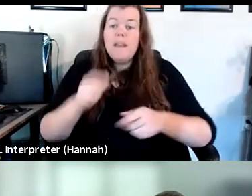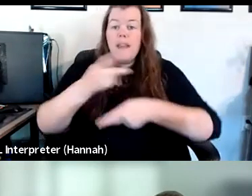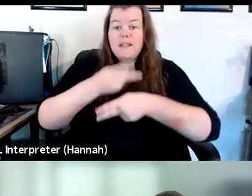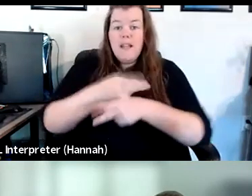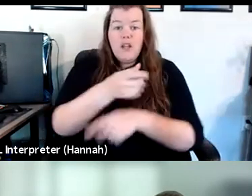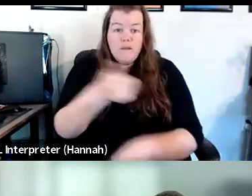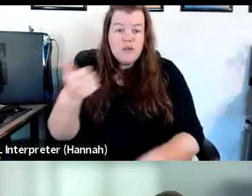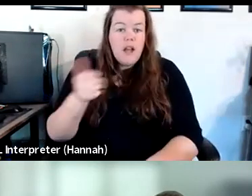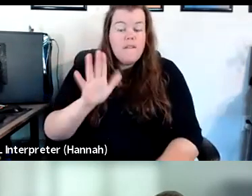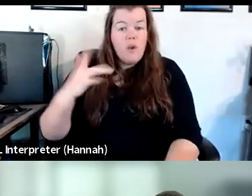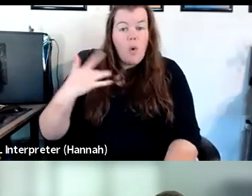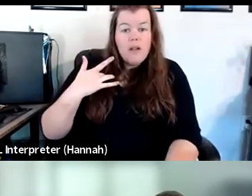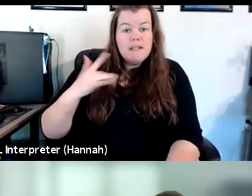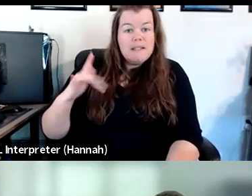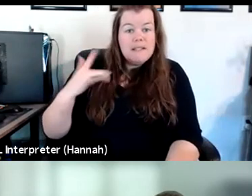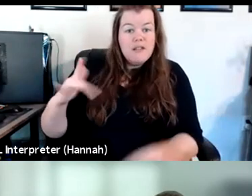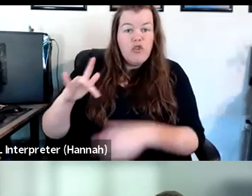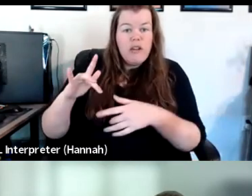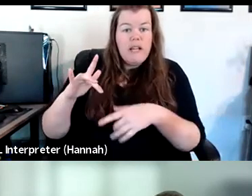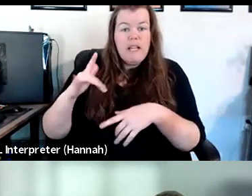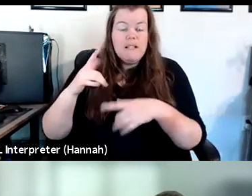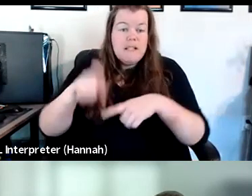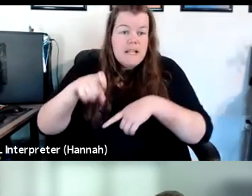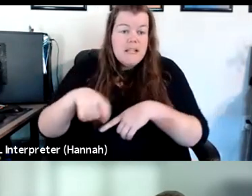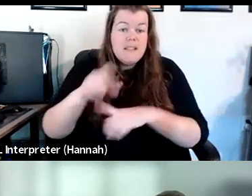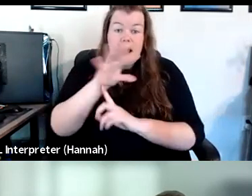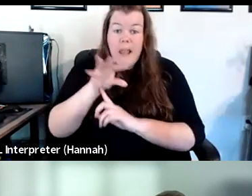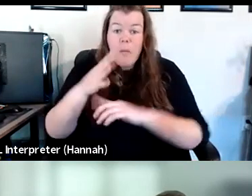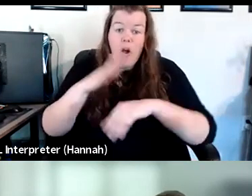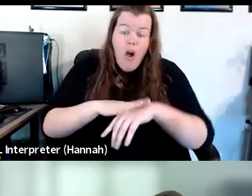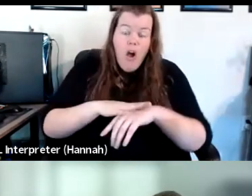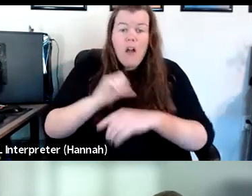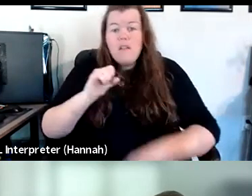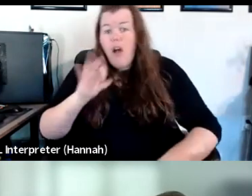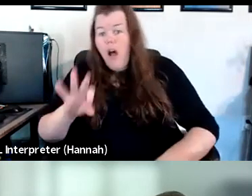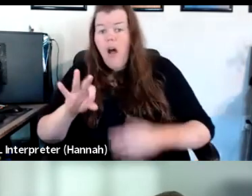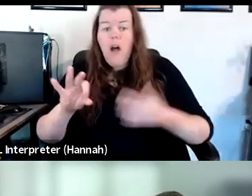you want to have your camera off or on and off you know whatever works for you, that's fine.